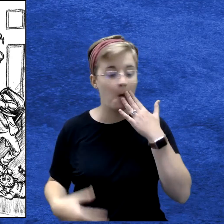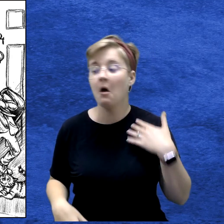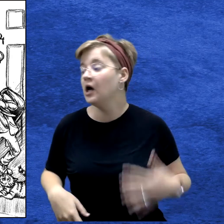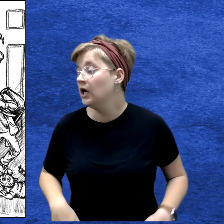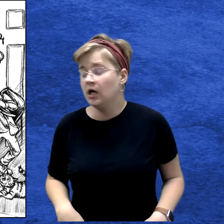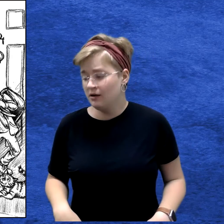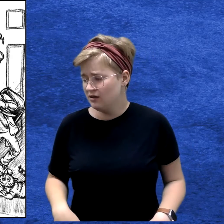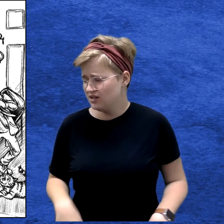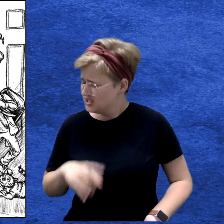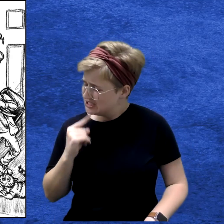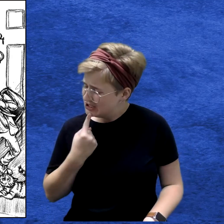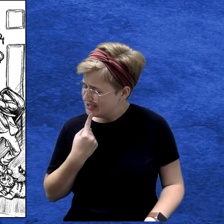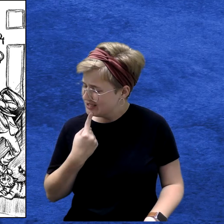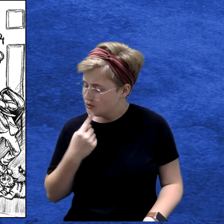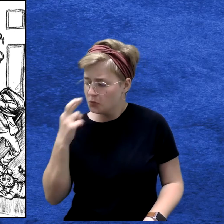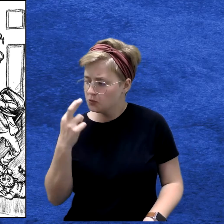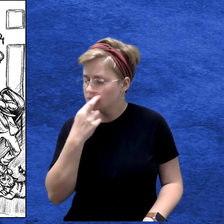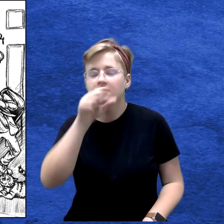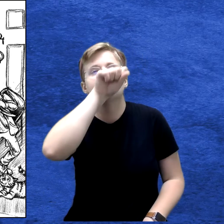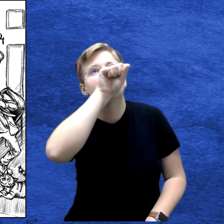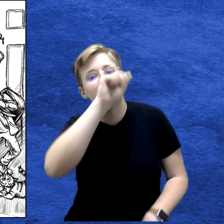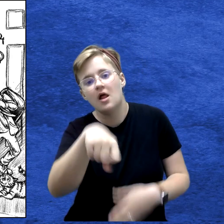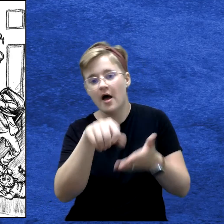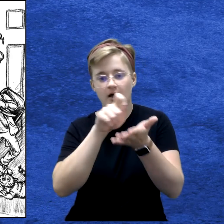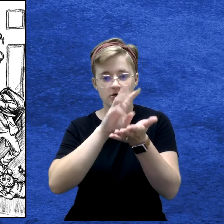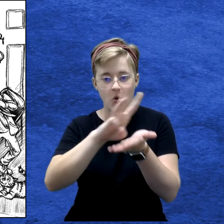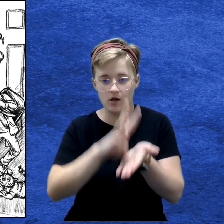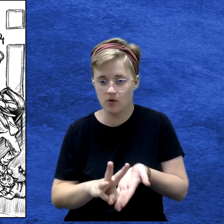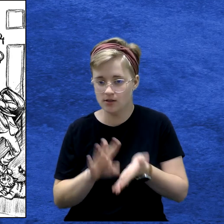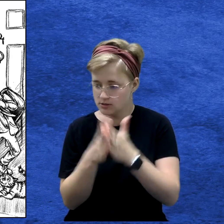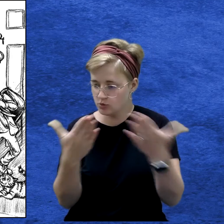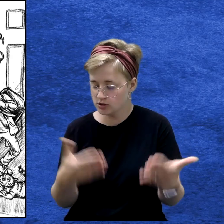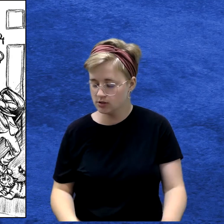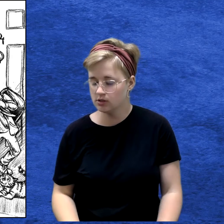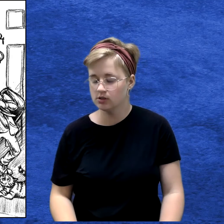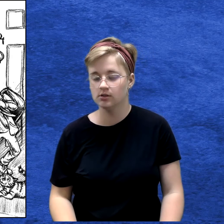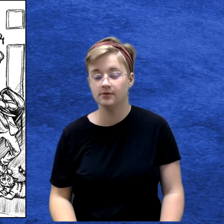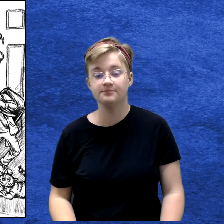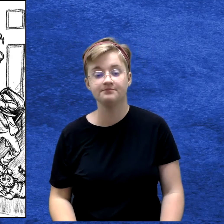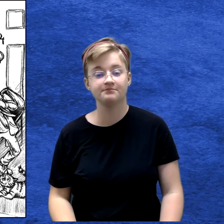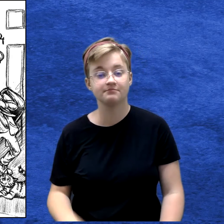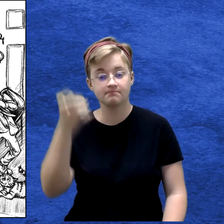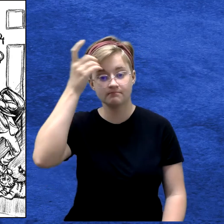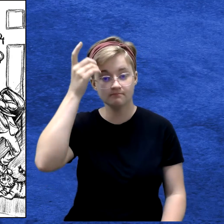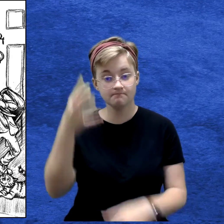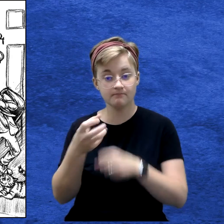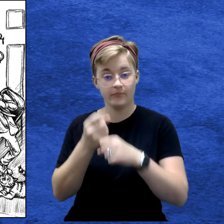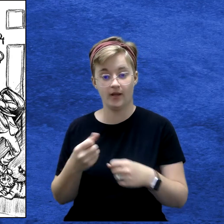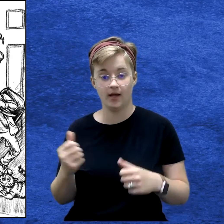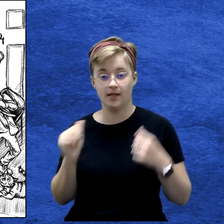“You kidding? Ruth Rose loves Wallis Wallace’s books.” Dink slung his backpack over his shoulder.